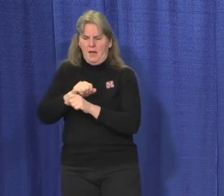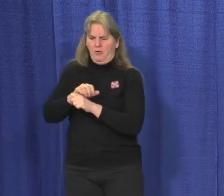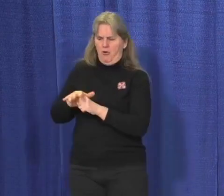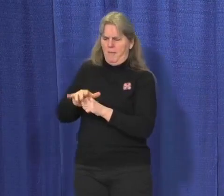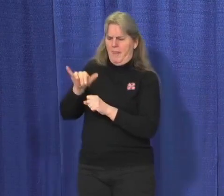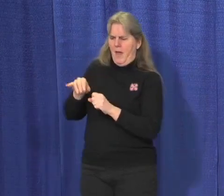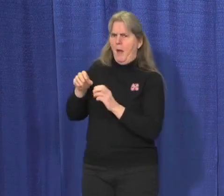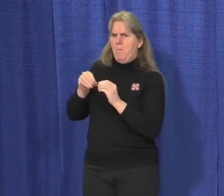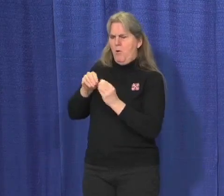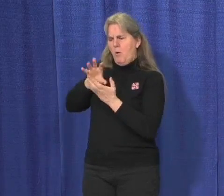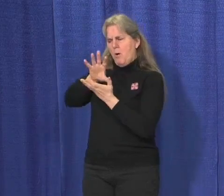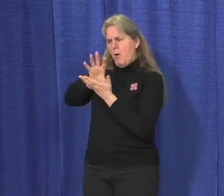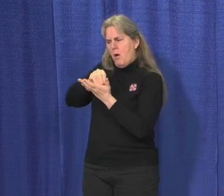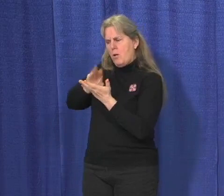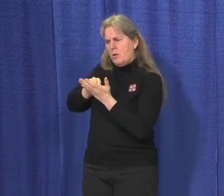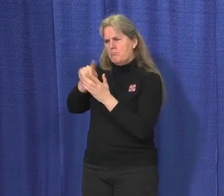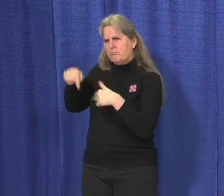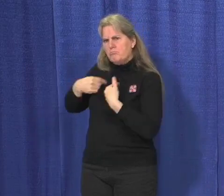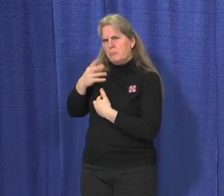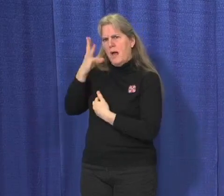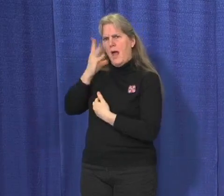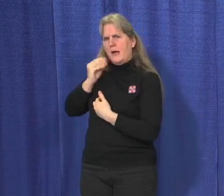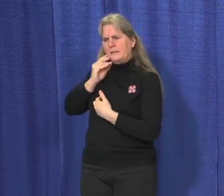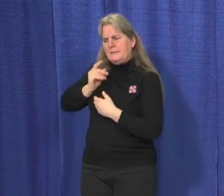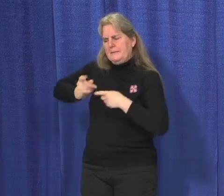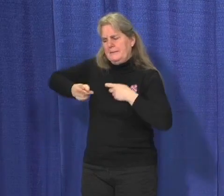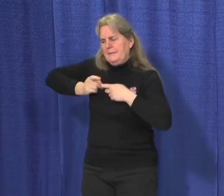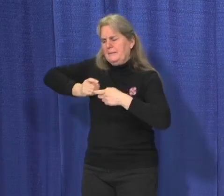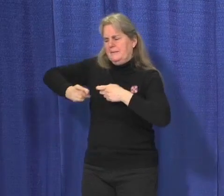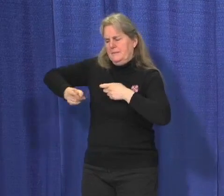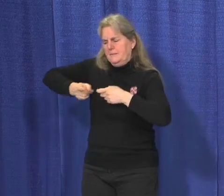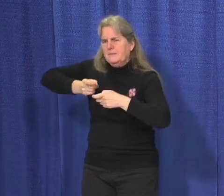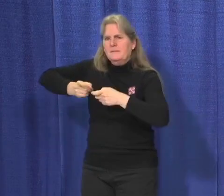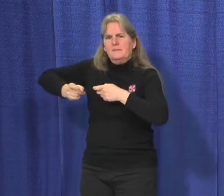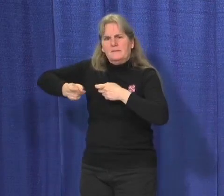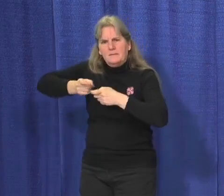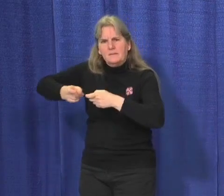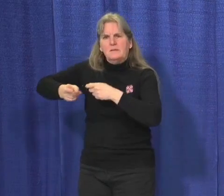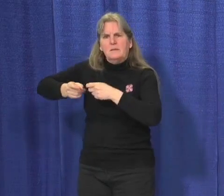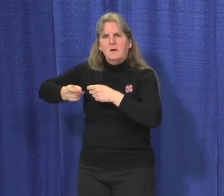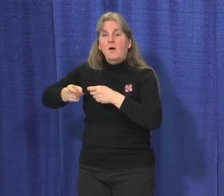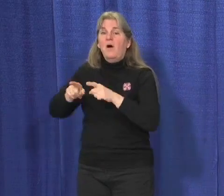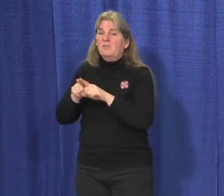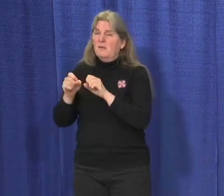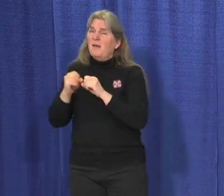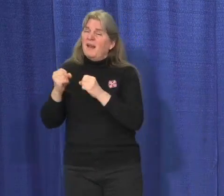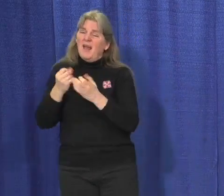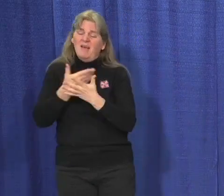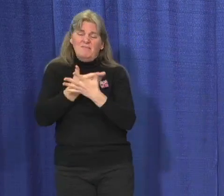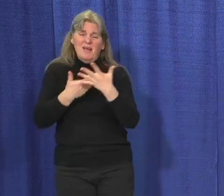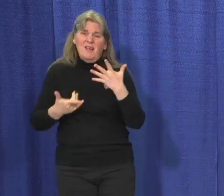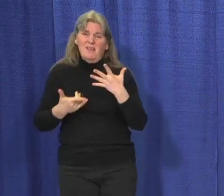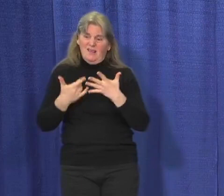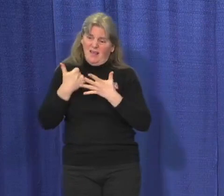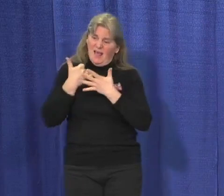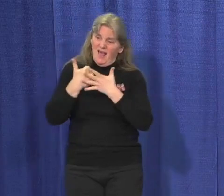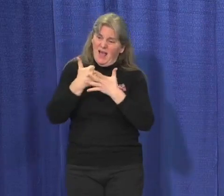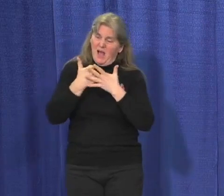virus much better. We have a year of experience managing this and have so many more tools and much more